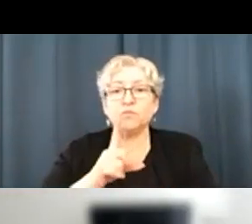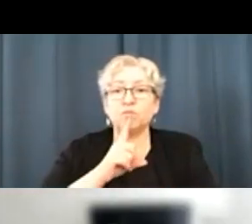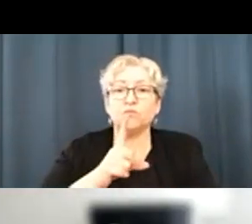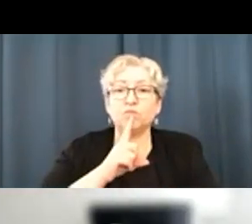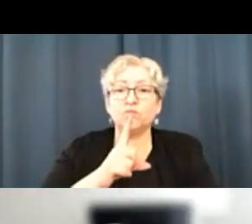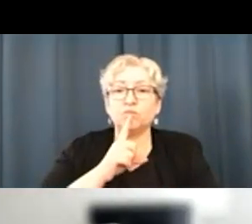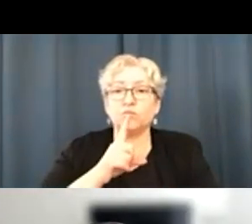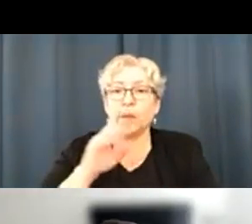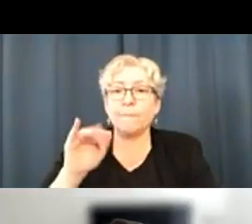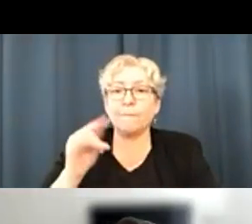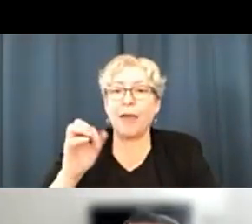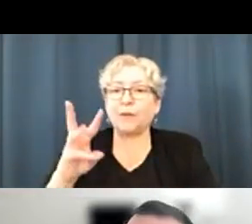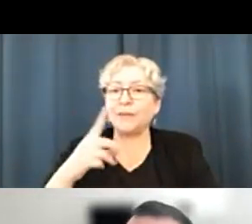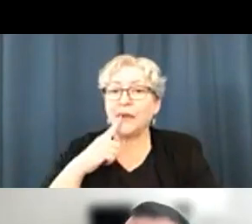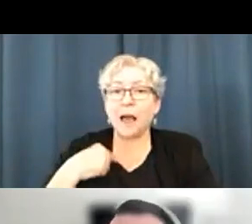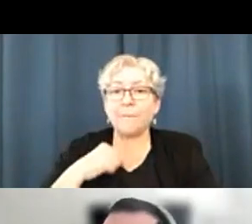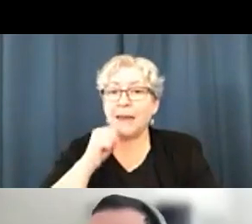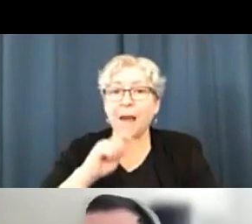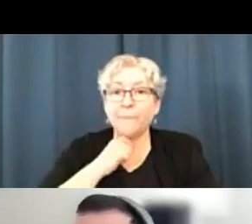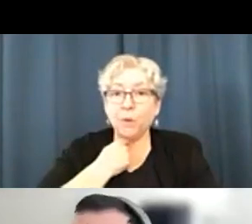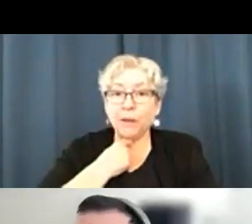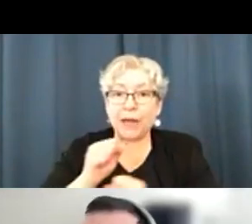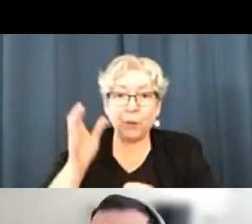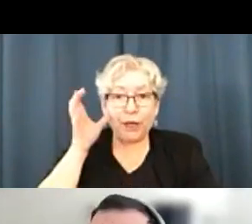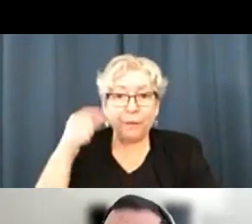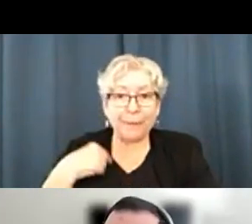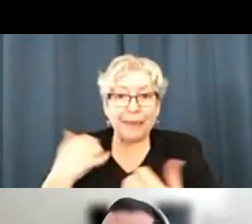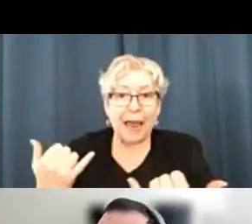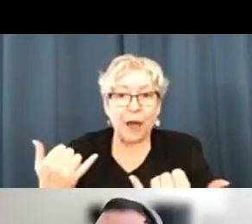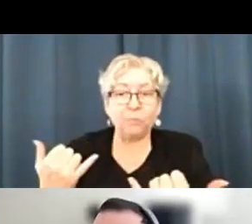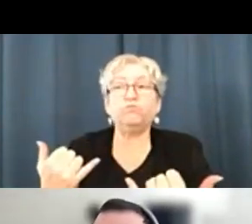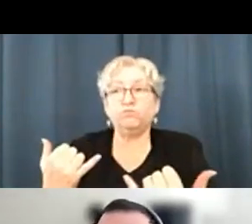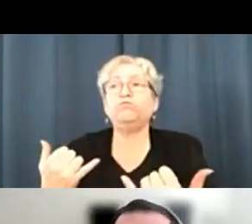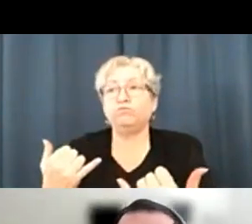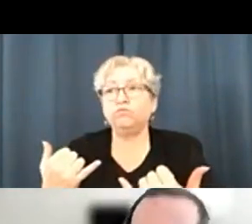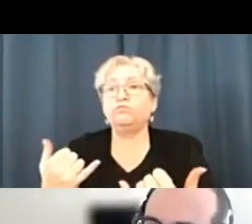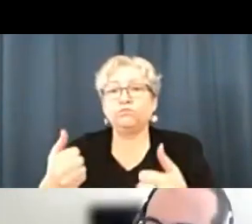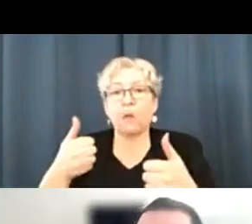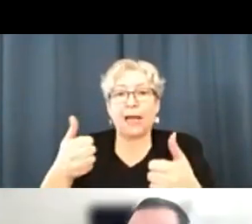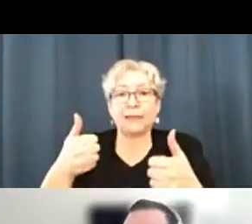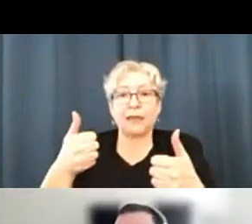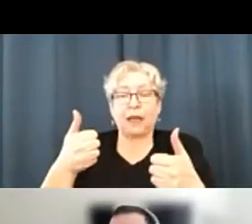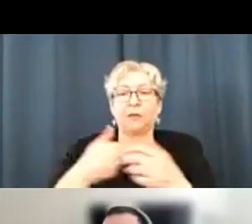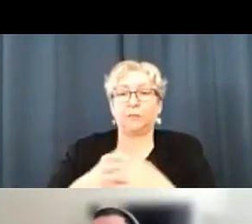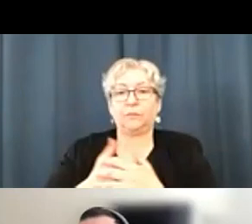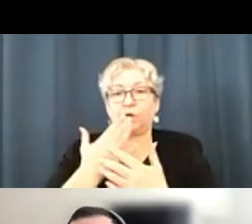It says I'm not muted, is it true this time? That is true. - Yes. [Matthew] All right, excellent. We're off to a good start.